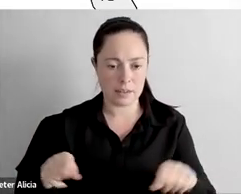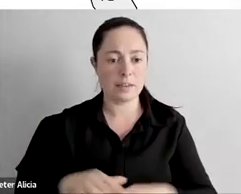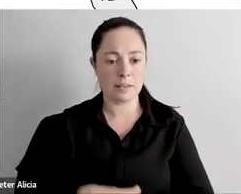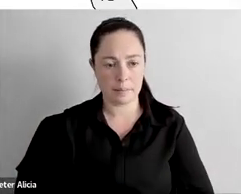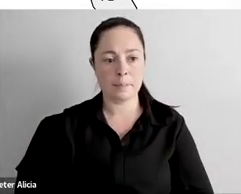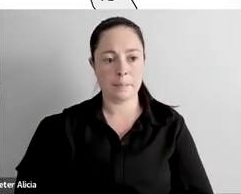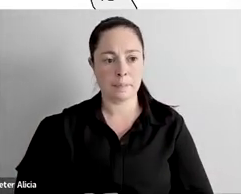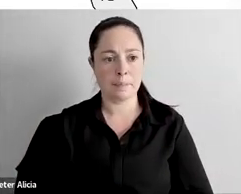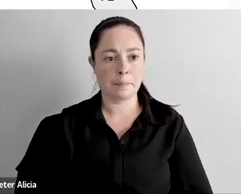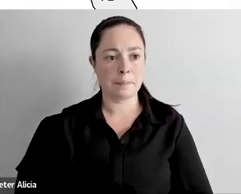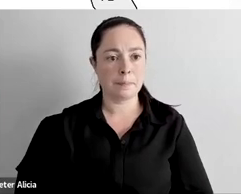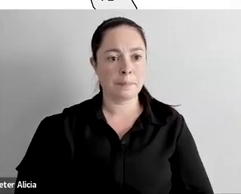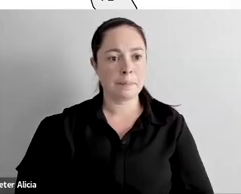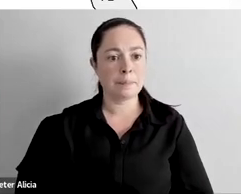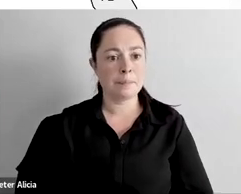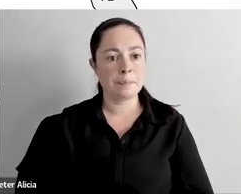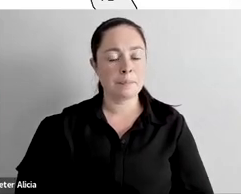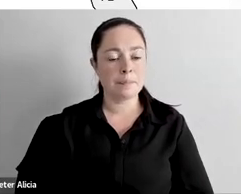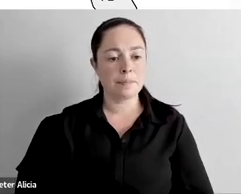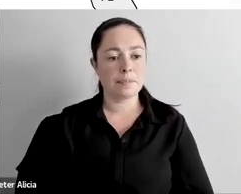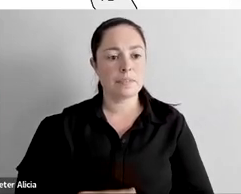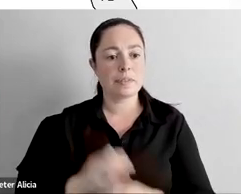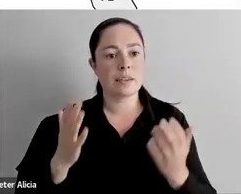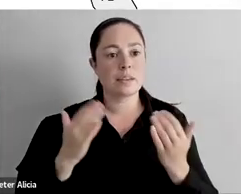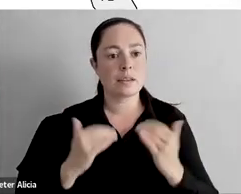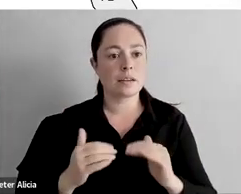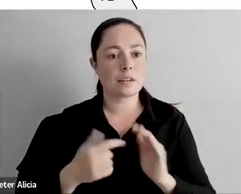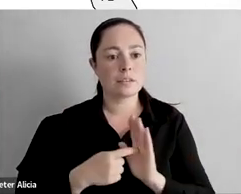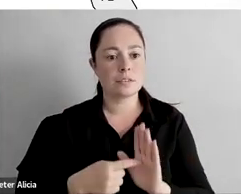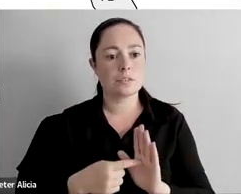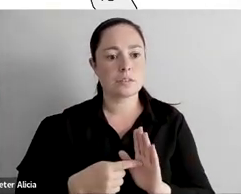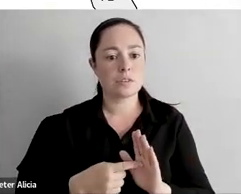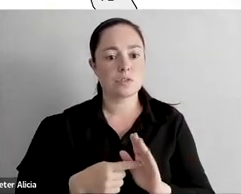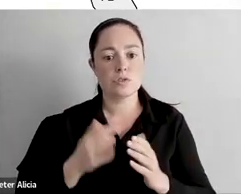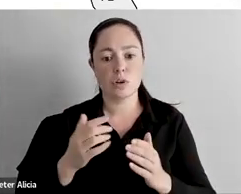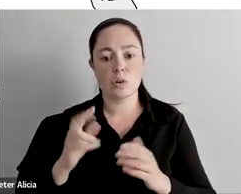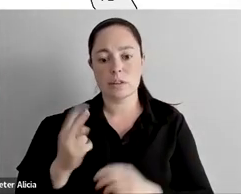And then I want to show you our next interactive map.